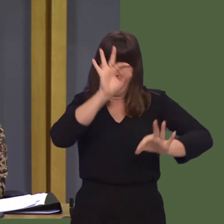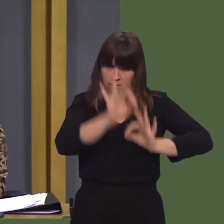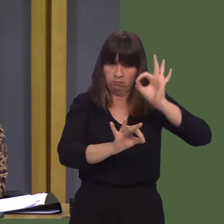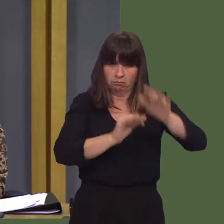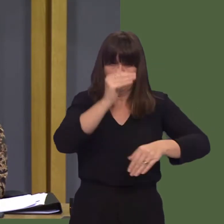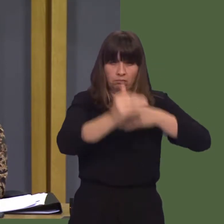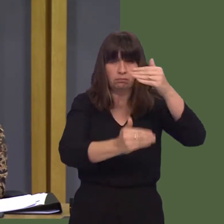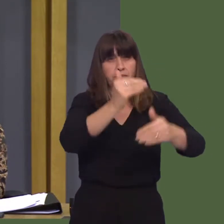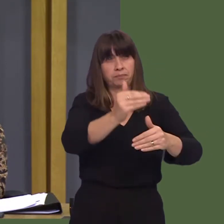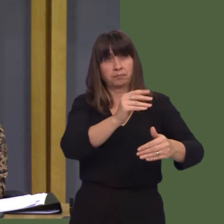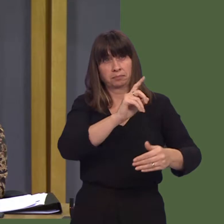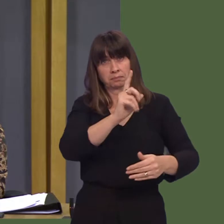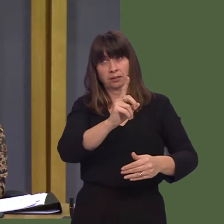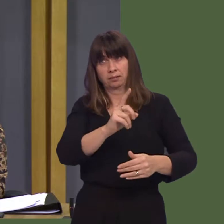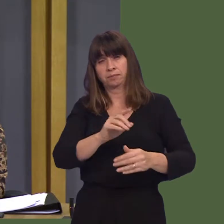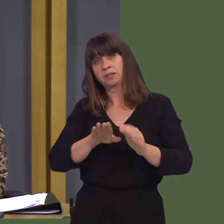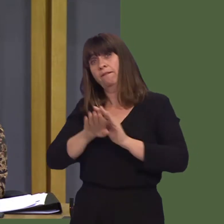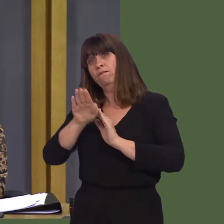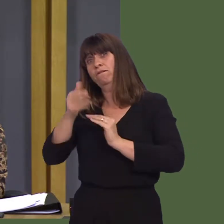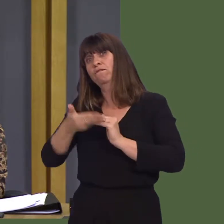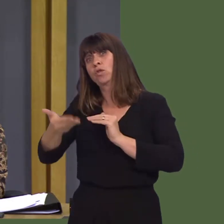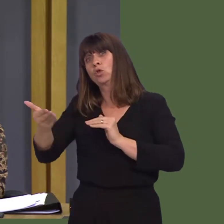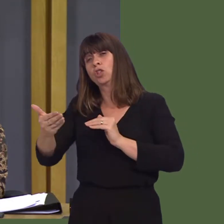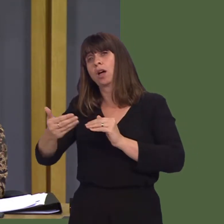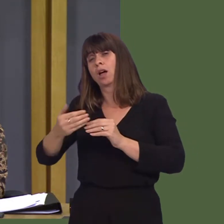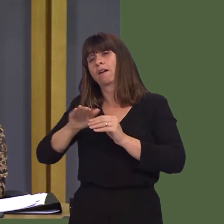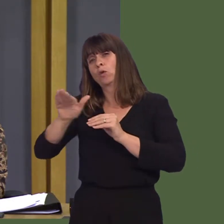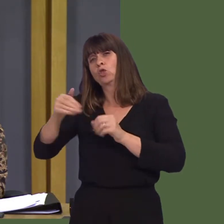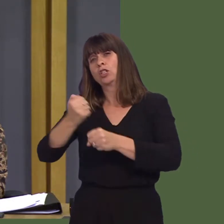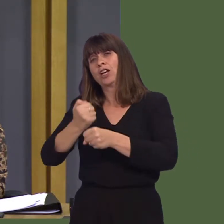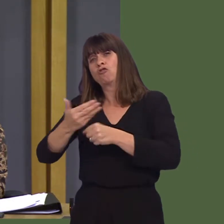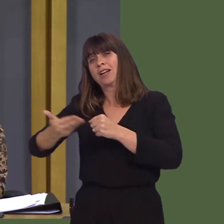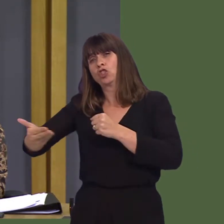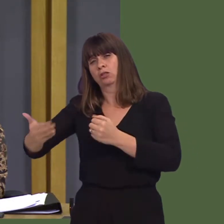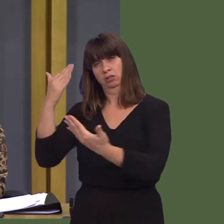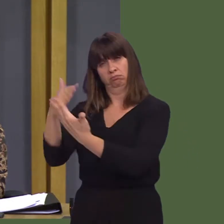ignore the judgment of the Future Generations Commissioner for Wales who says that the Government